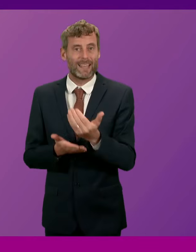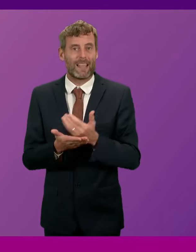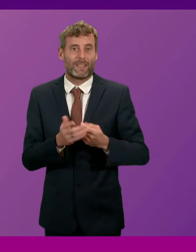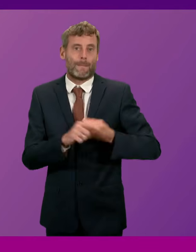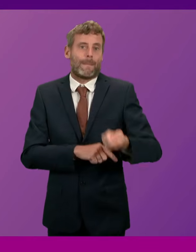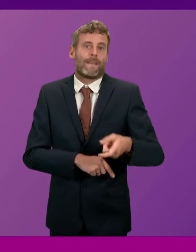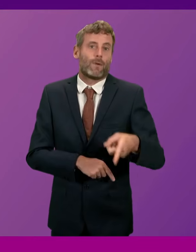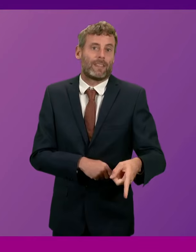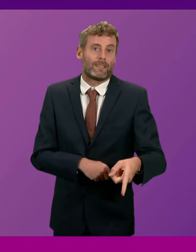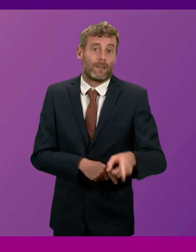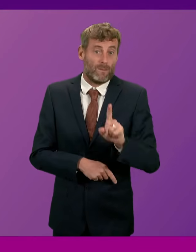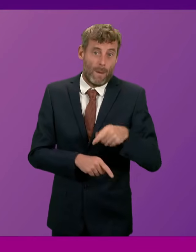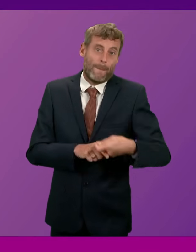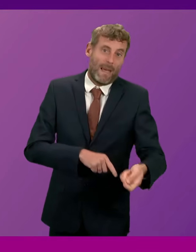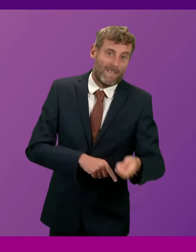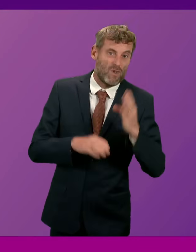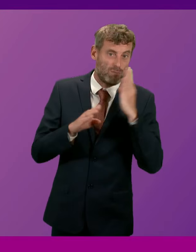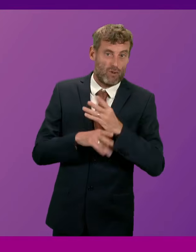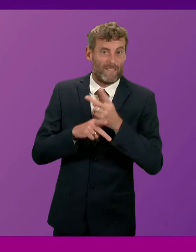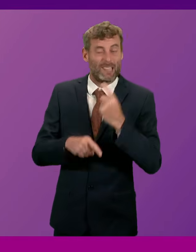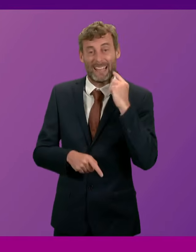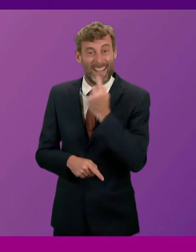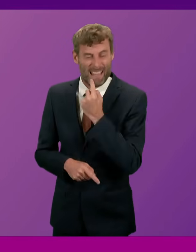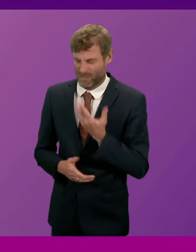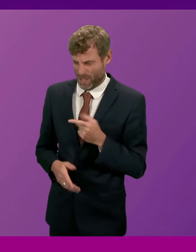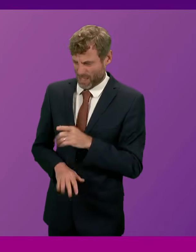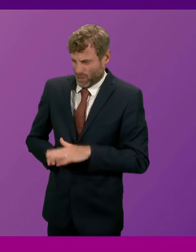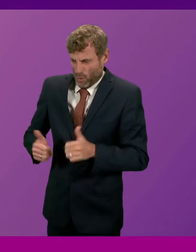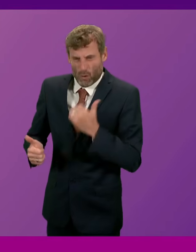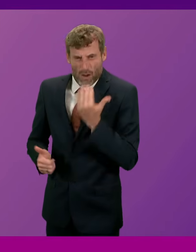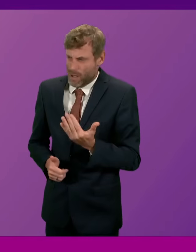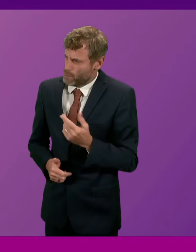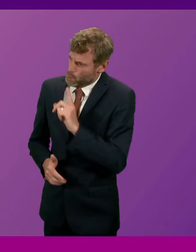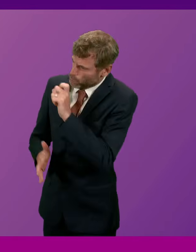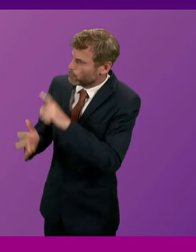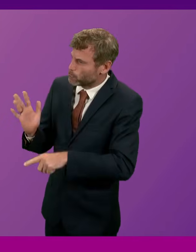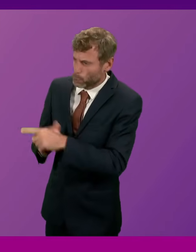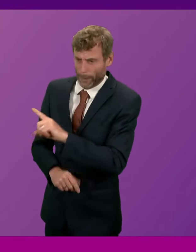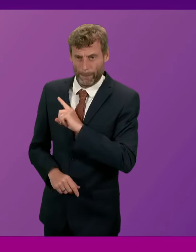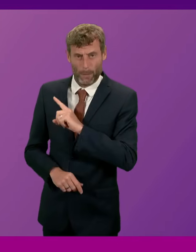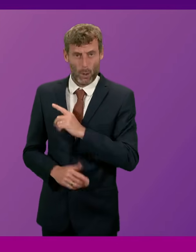is not good enough. What is the First Minister doing to tackle the scourge of dental deserts in